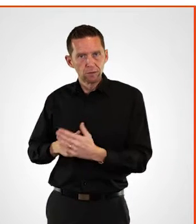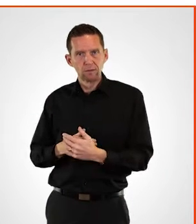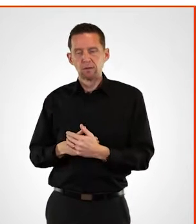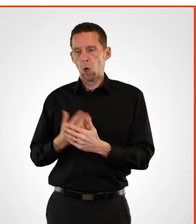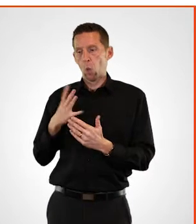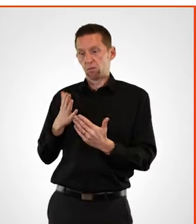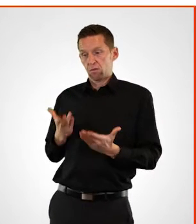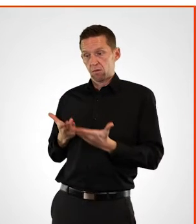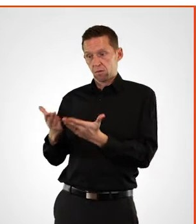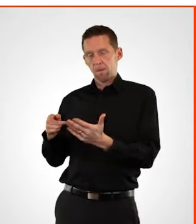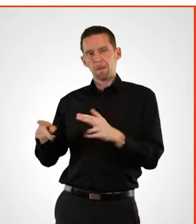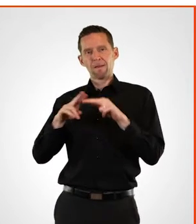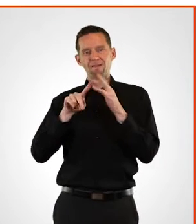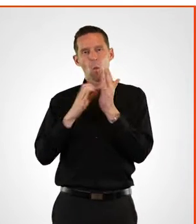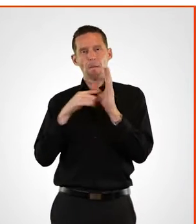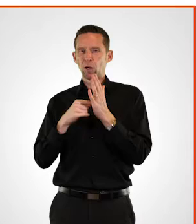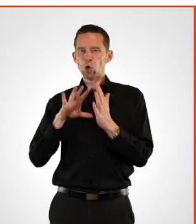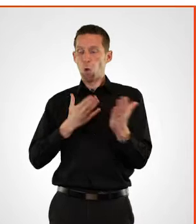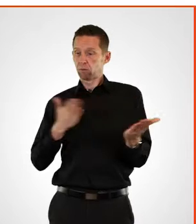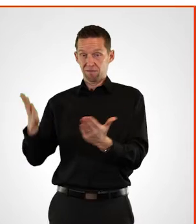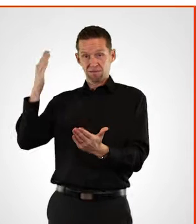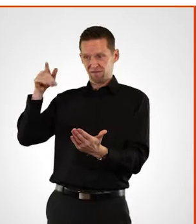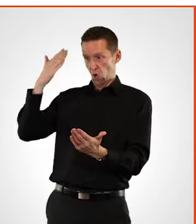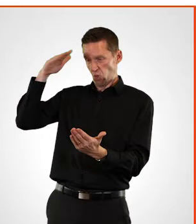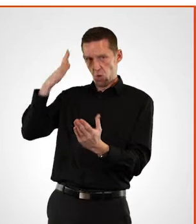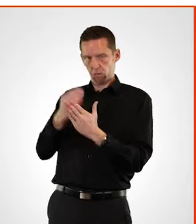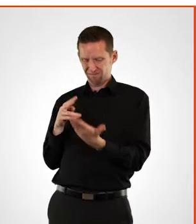and we want it to be in a format that doesn't look like a baby book.